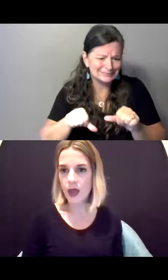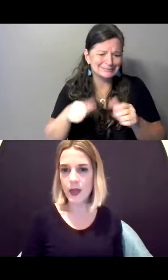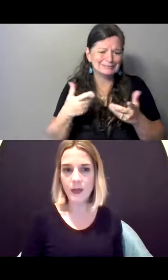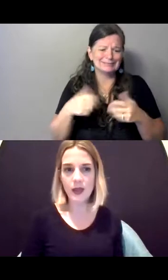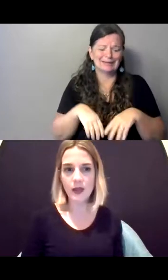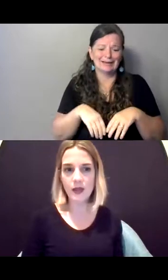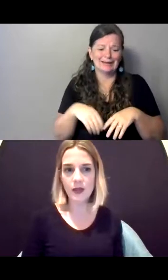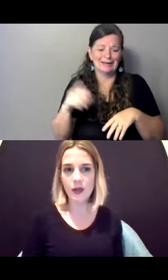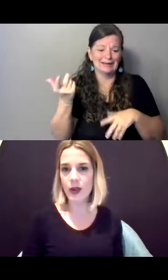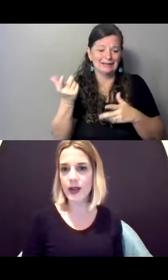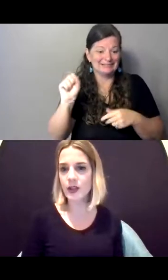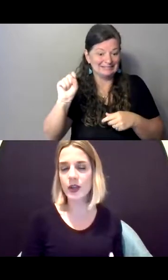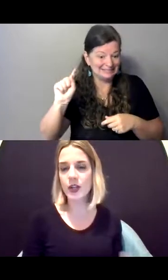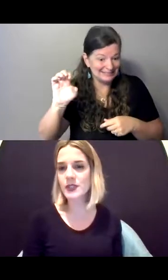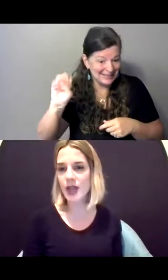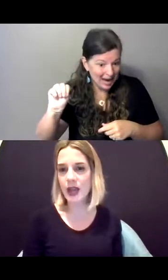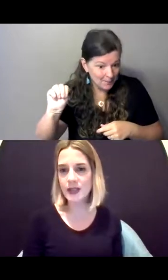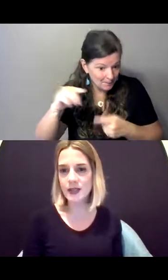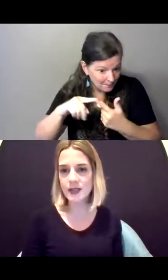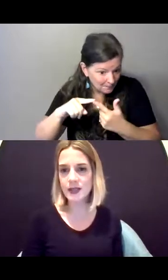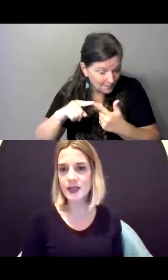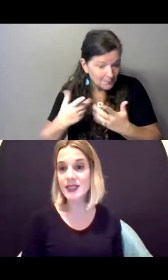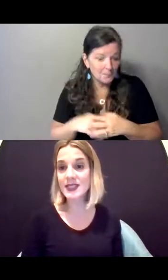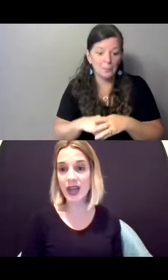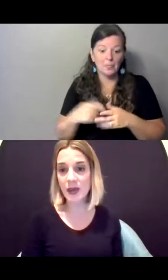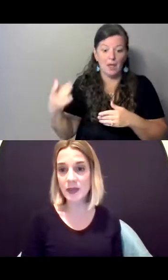and maybe they're great at you can include science, STEM.